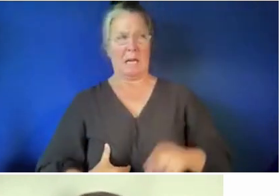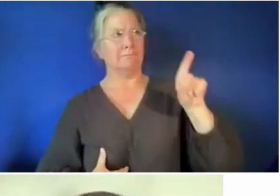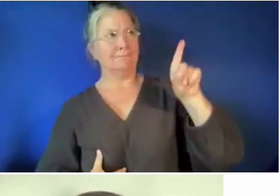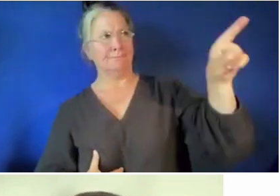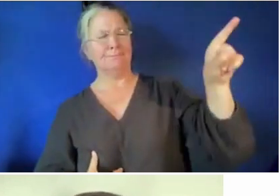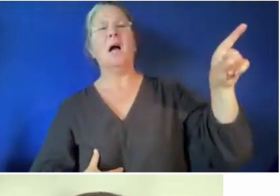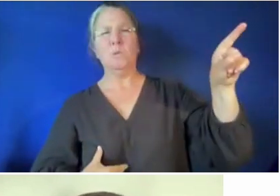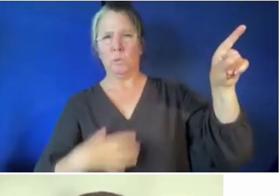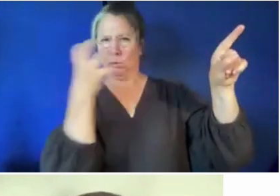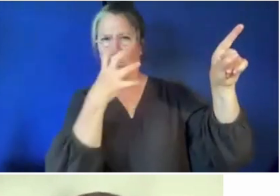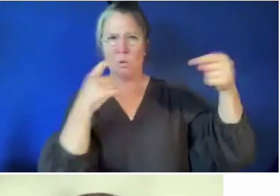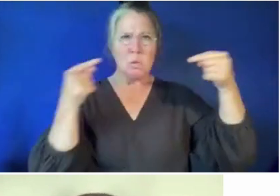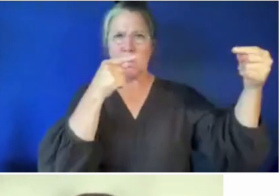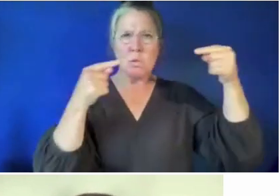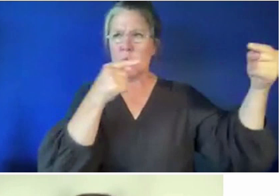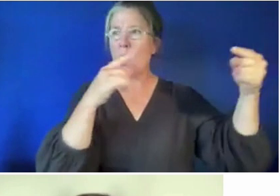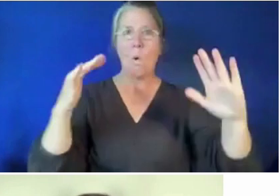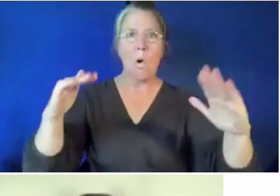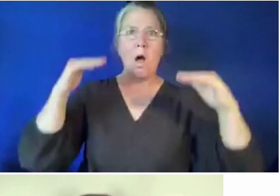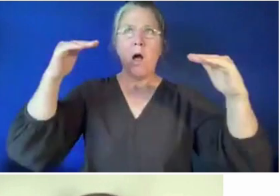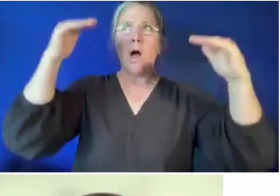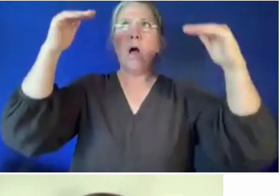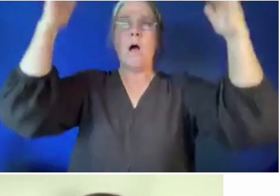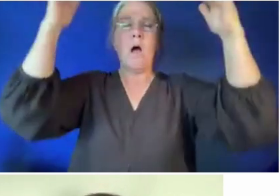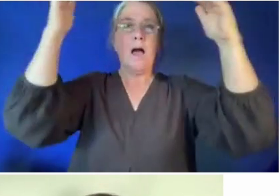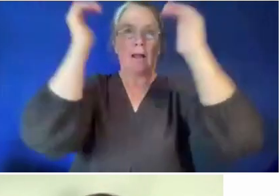or at a high level in the APS. I don't think that's right.